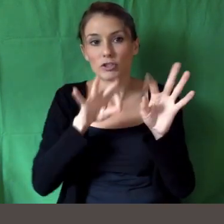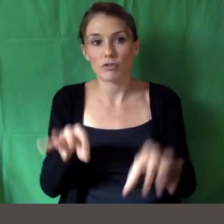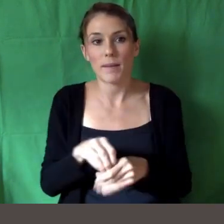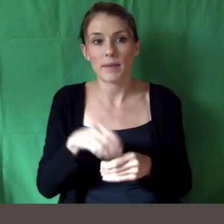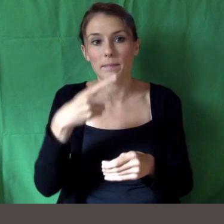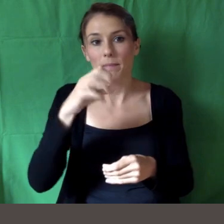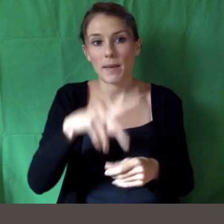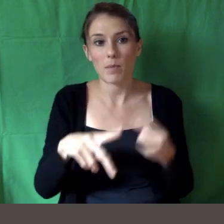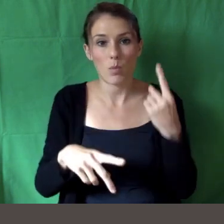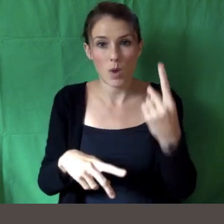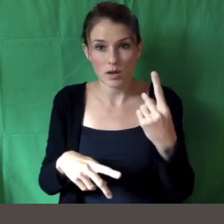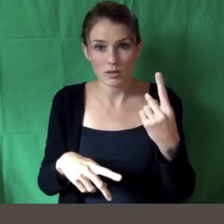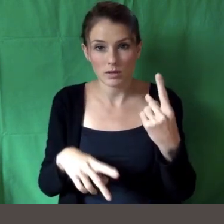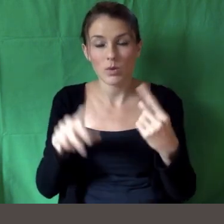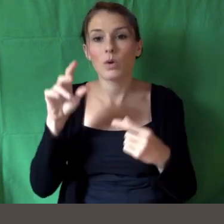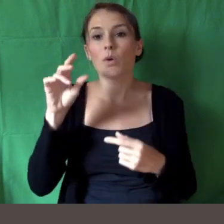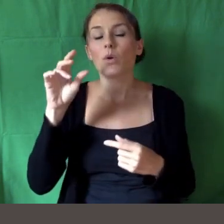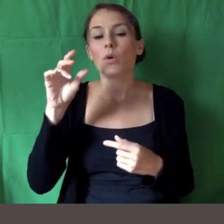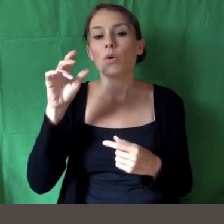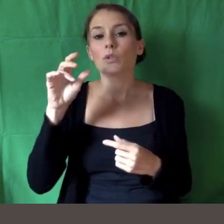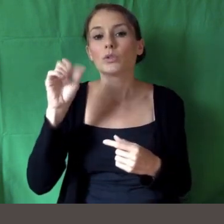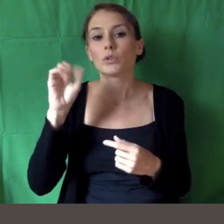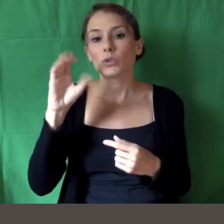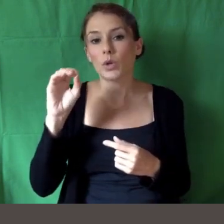So there's even a PEP for this.